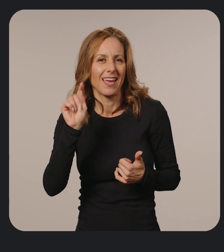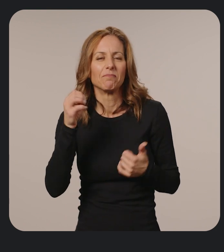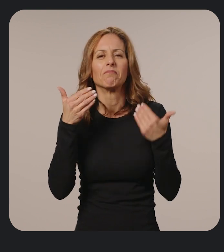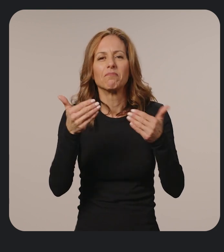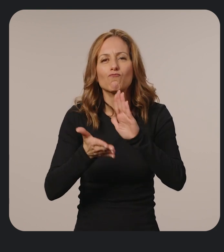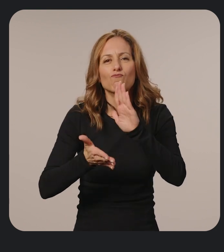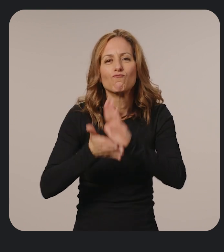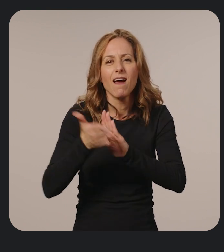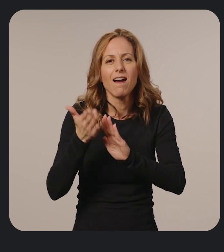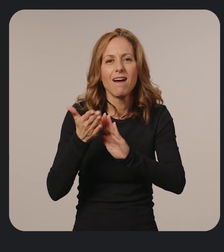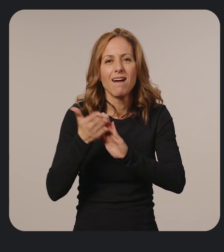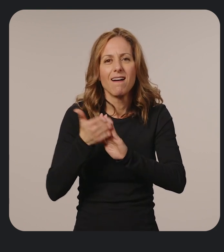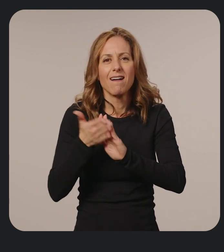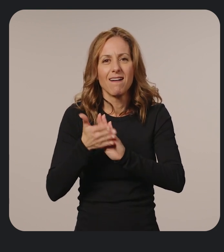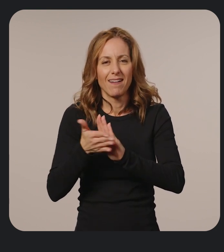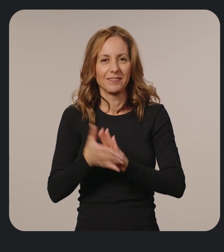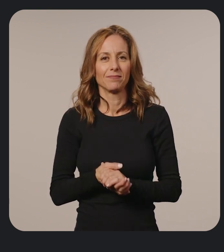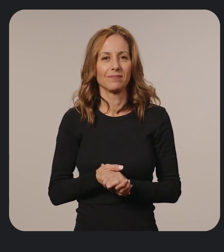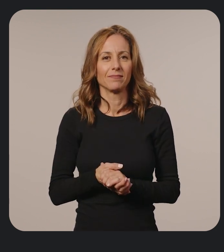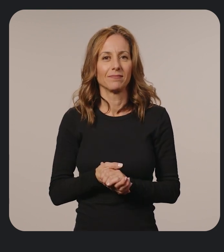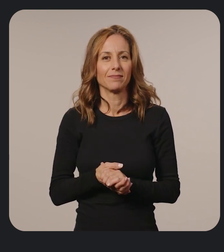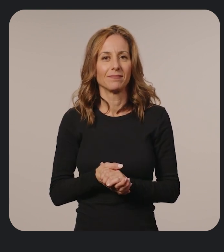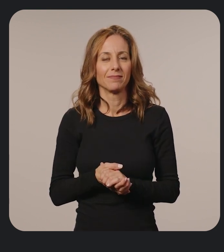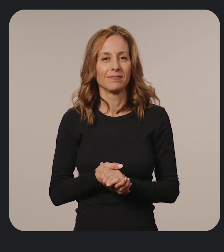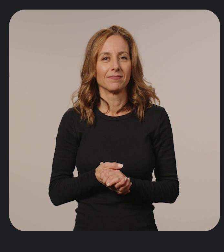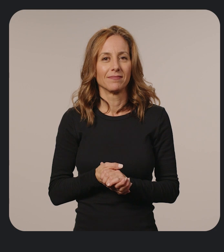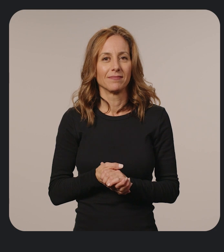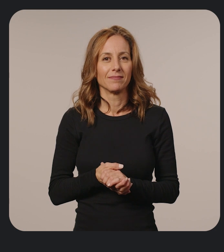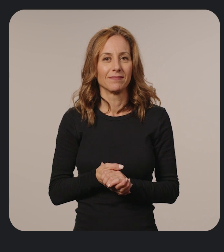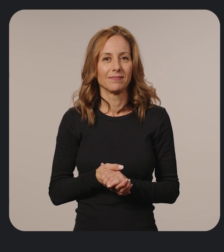Next, we'll get the current date. Let's go ahead and run it.